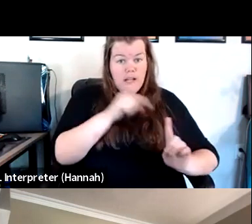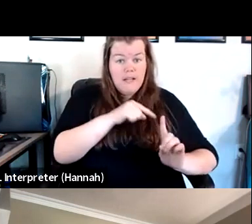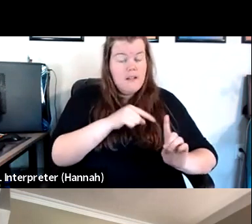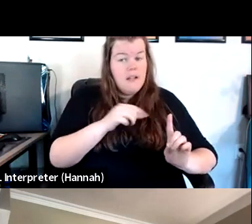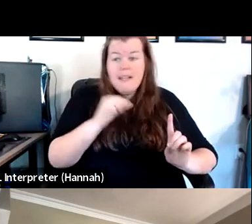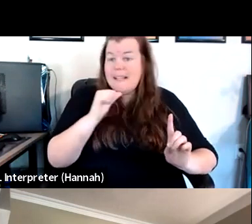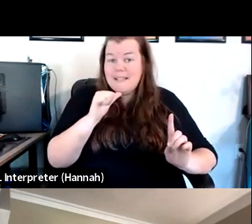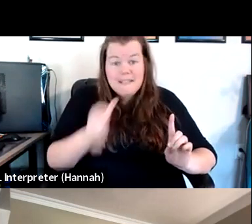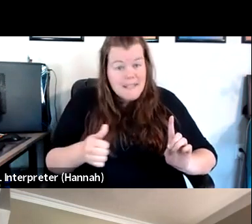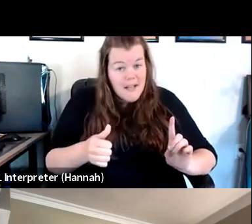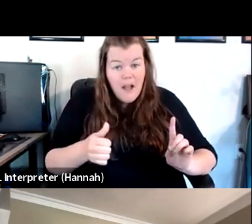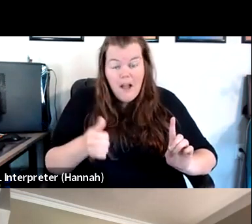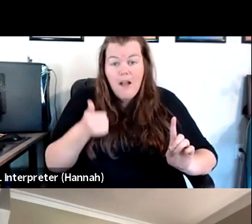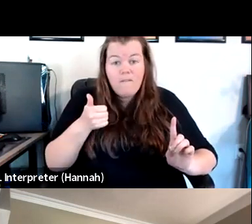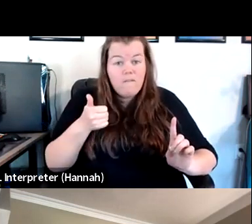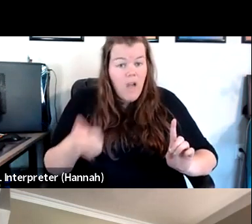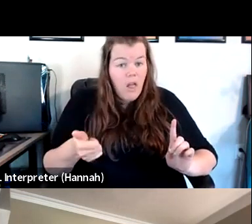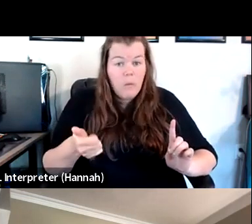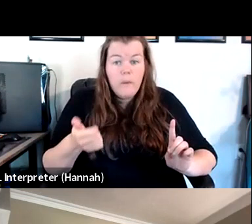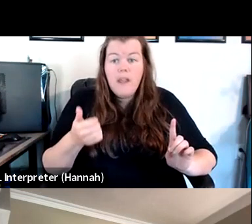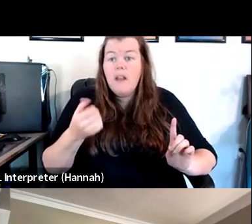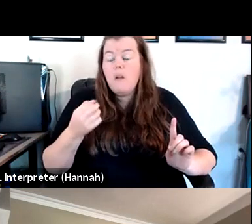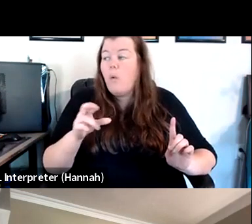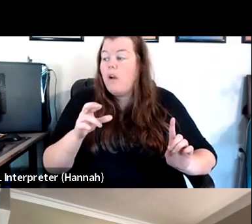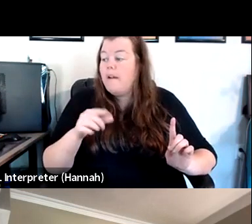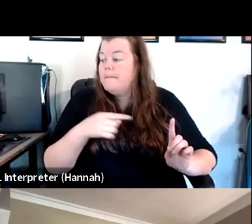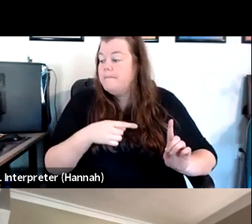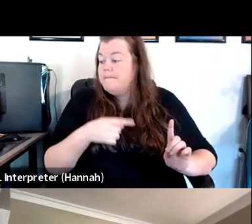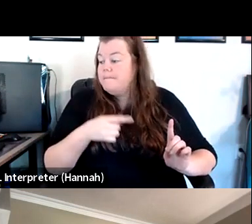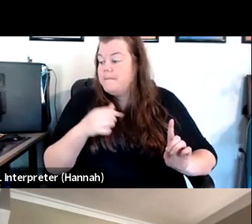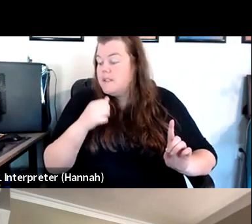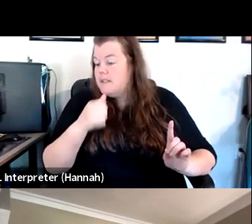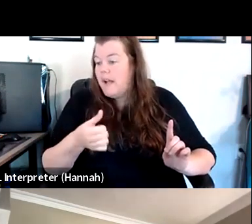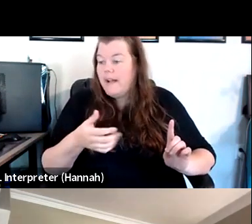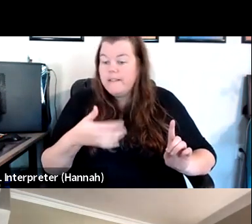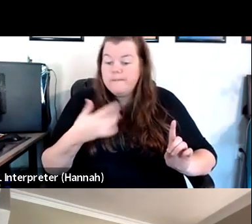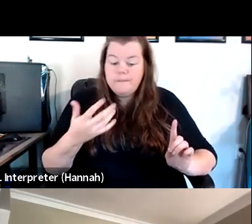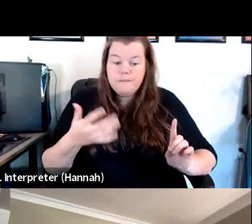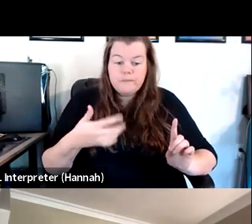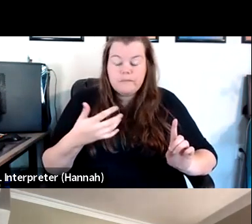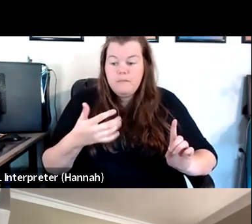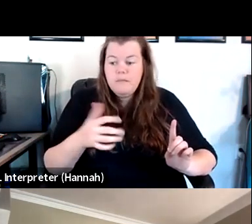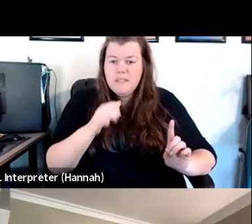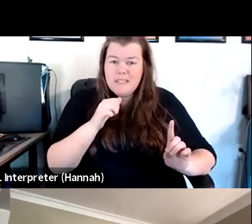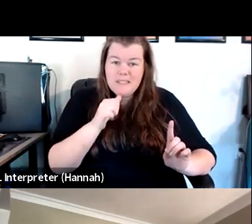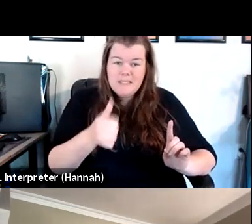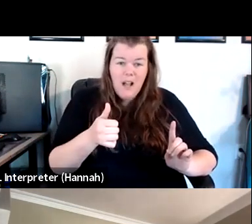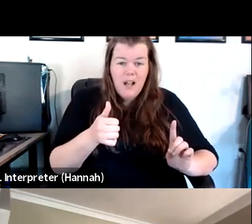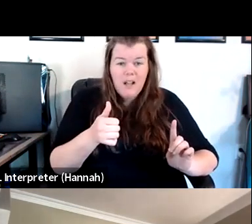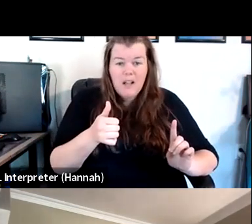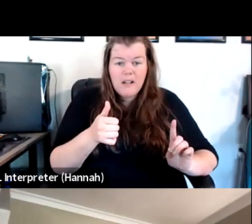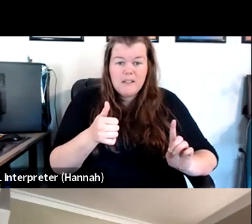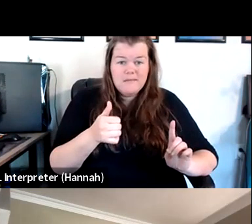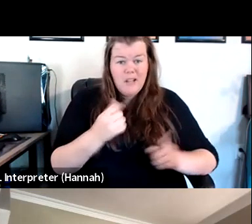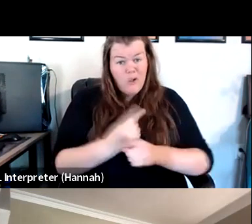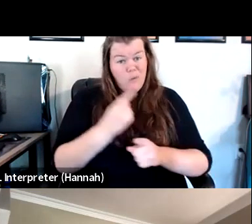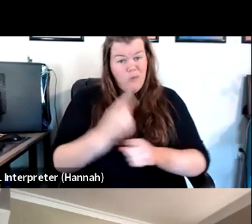to or is um not necessarily what most folks will consider to be appropriate as a guardian